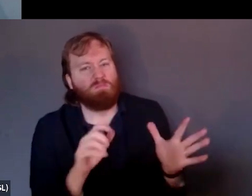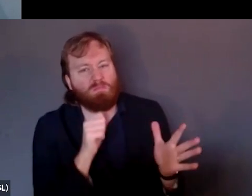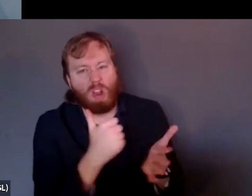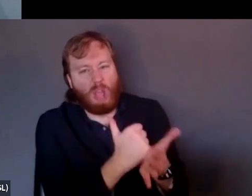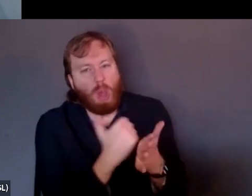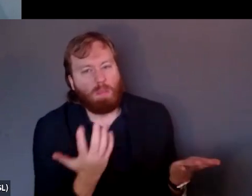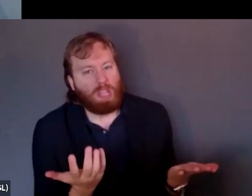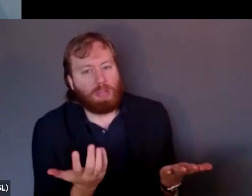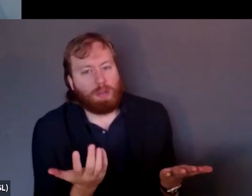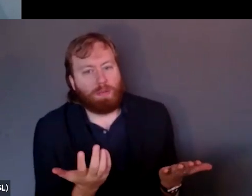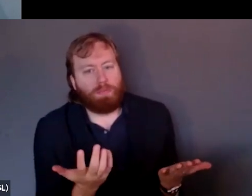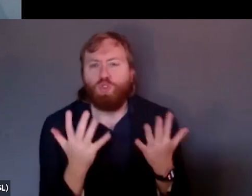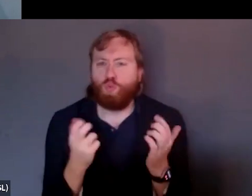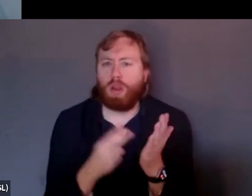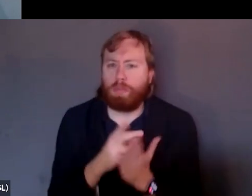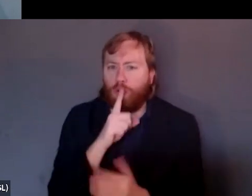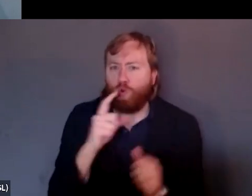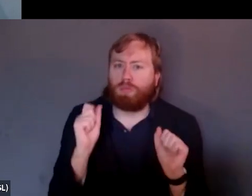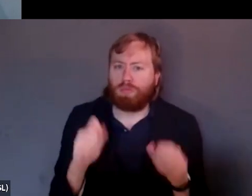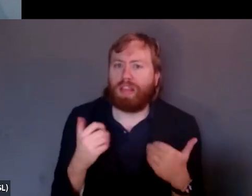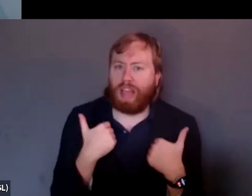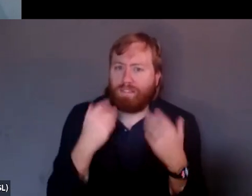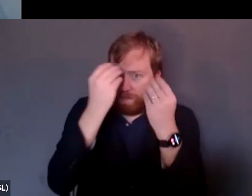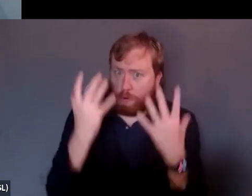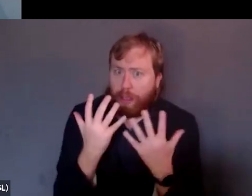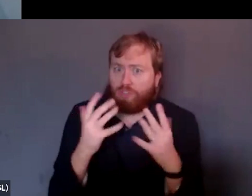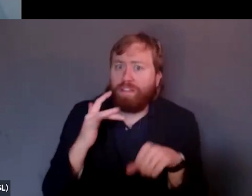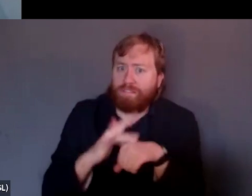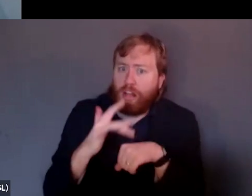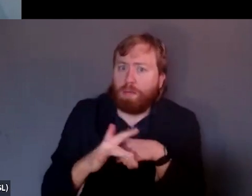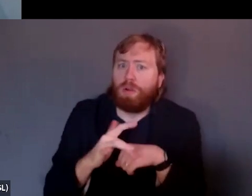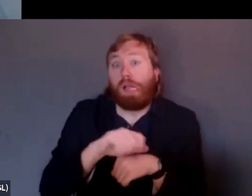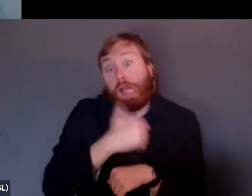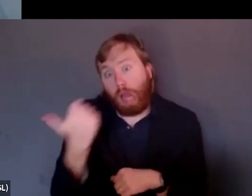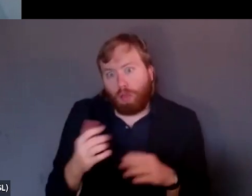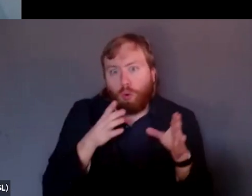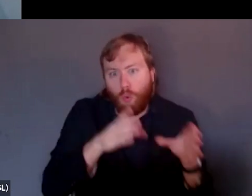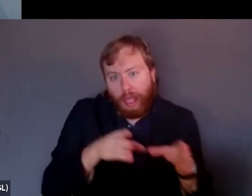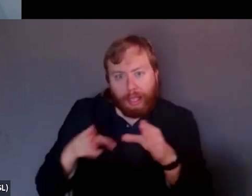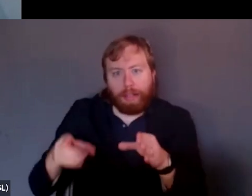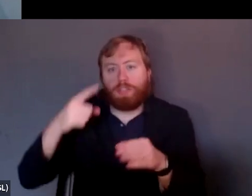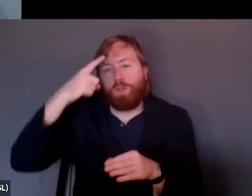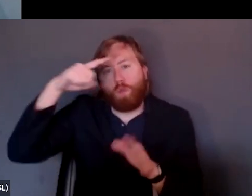You want to make sure that you can have information available in other ways. For example, on yours,